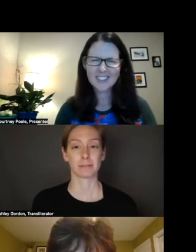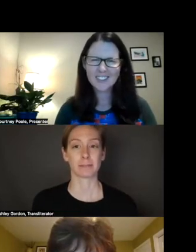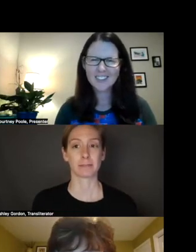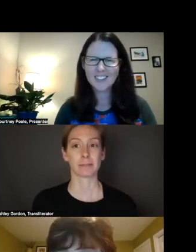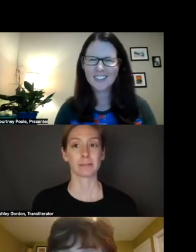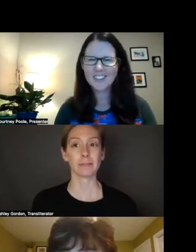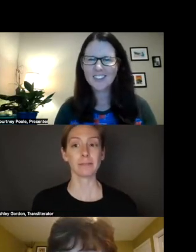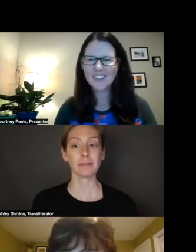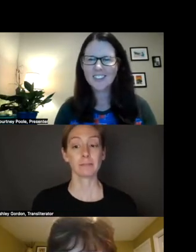Or one?